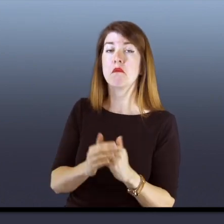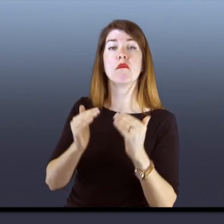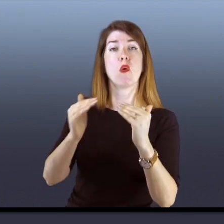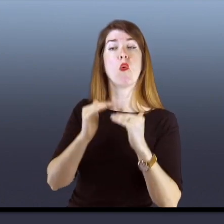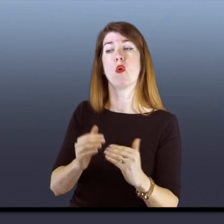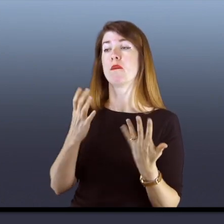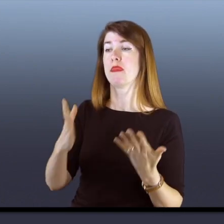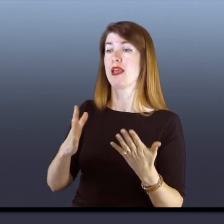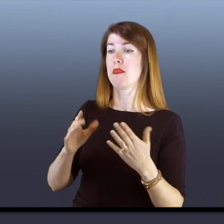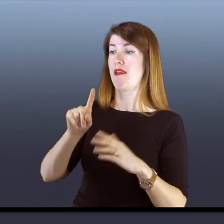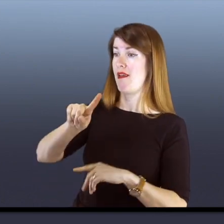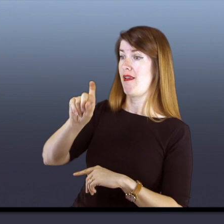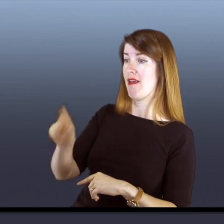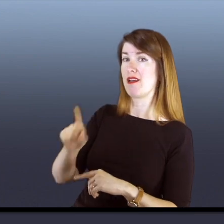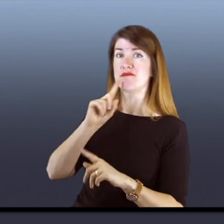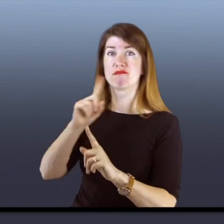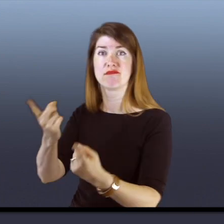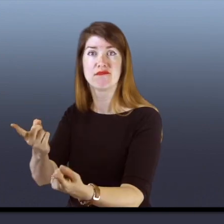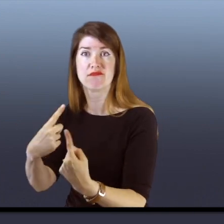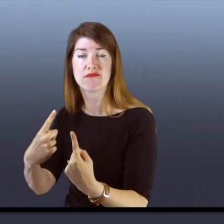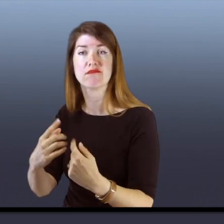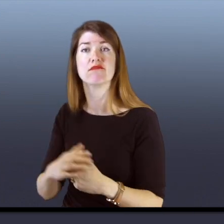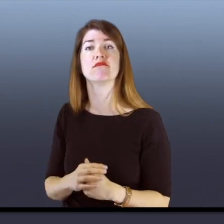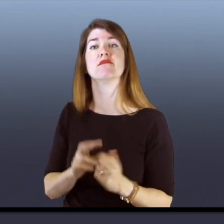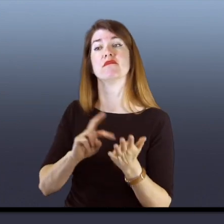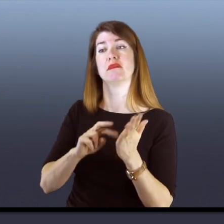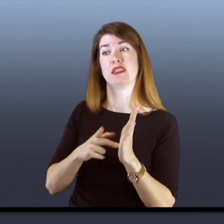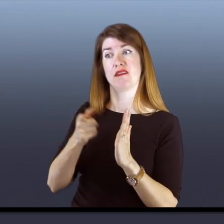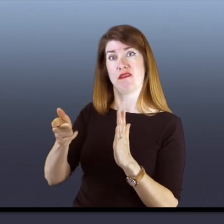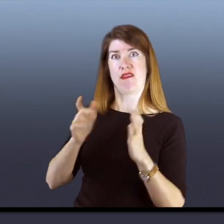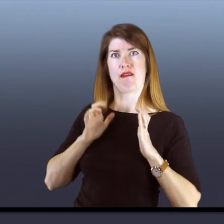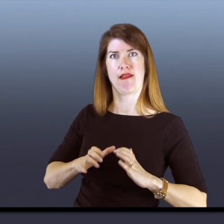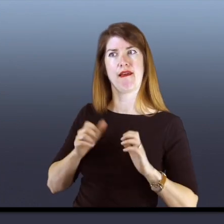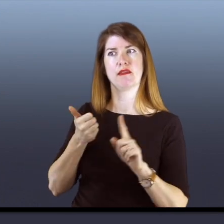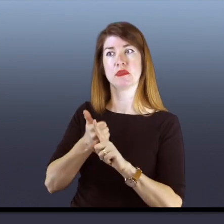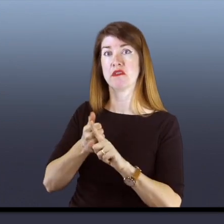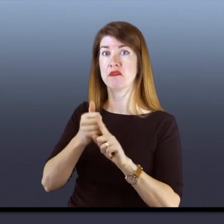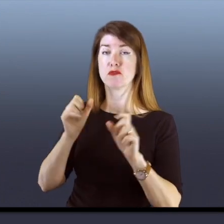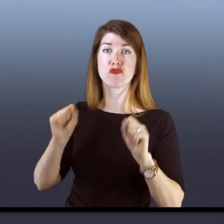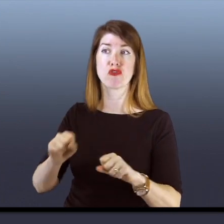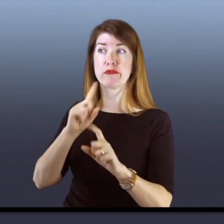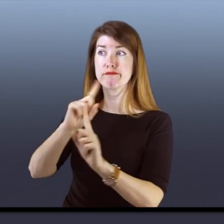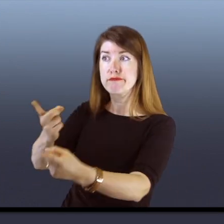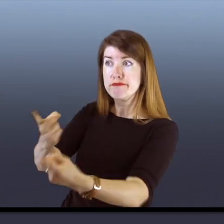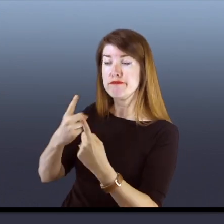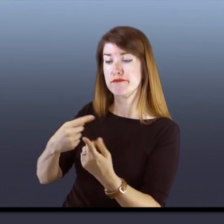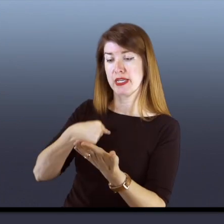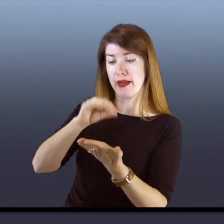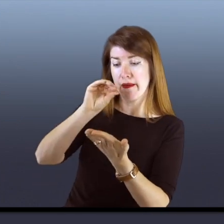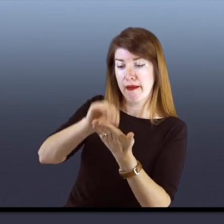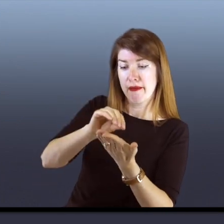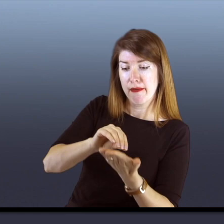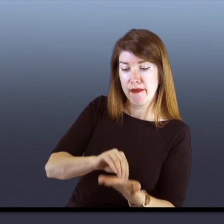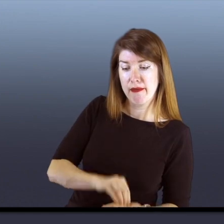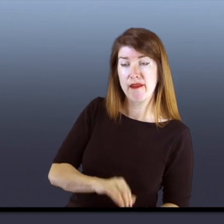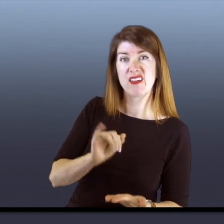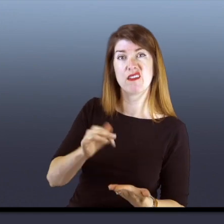or oral responses, where the client is able to verbally tell you and you write it down if they have oral speech skills,